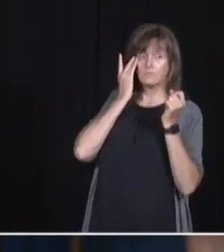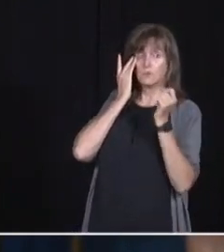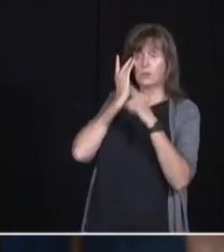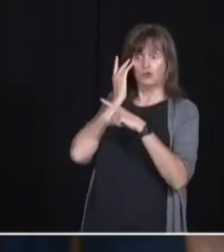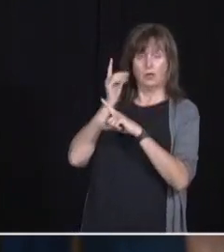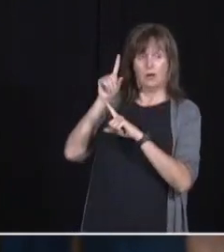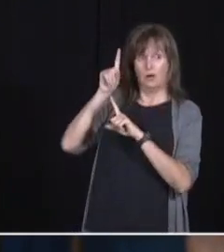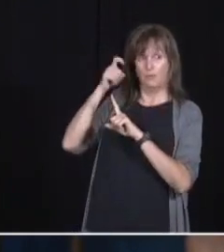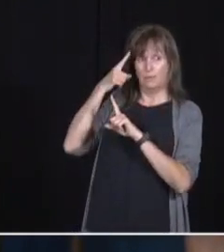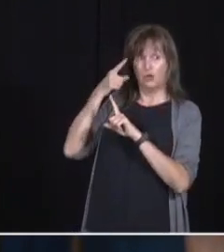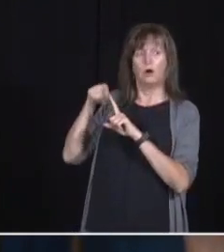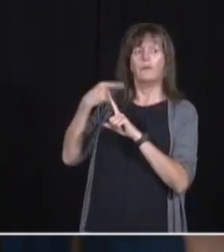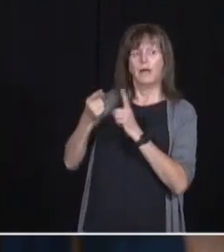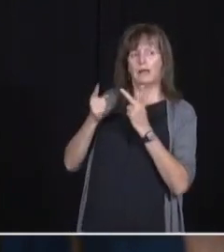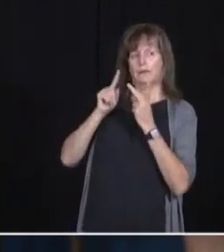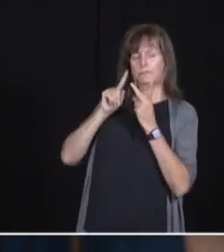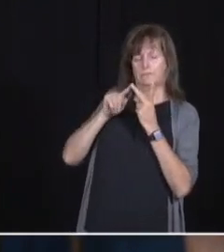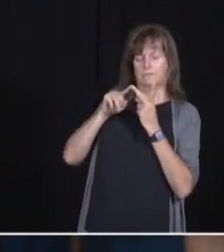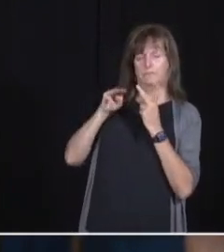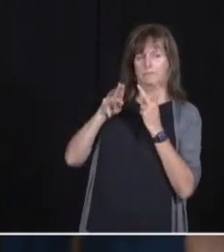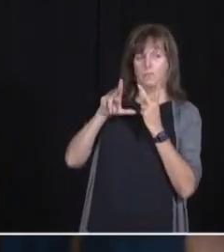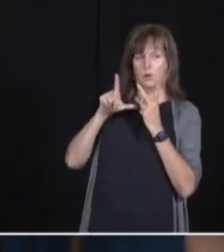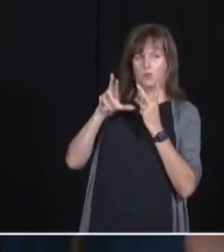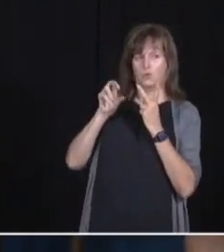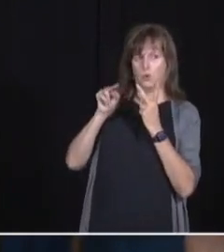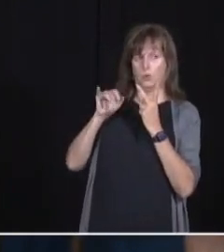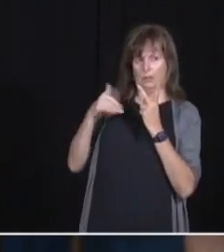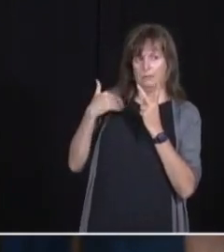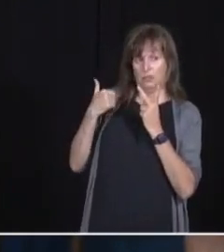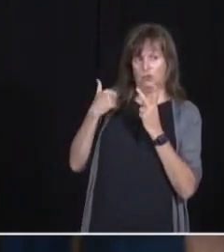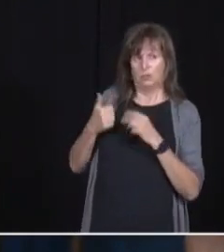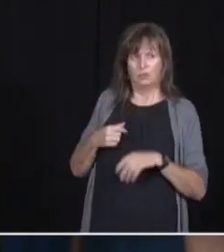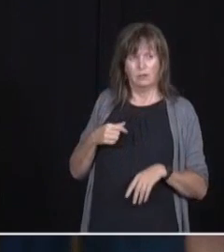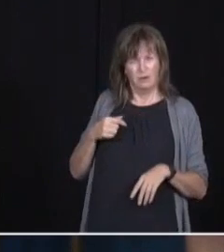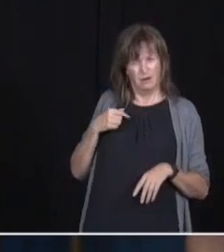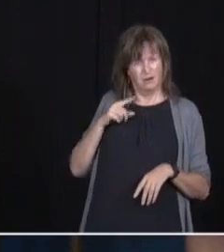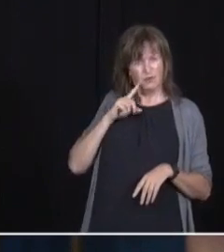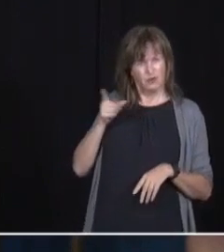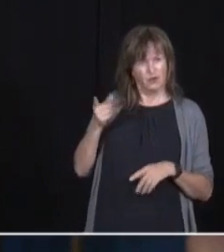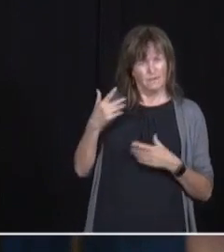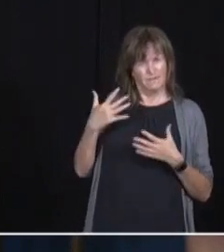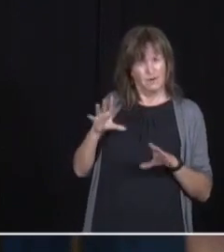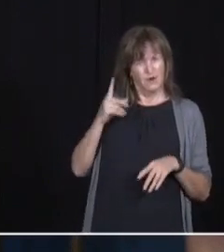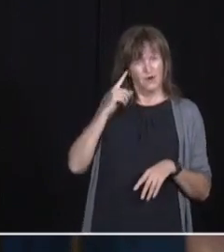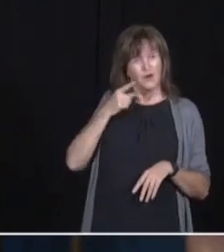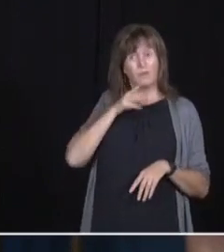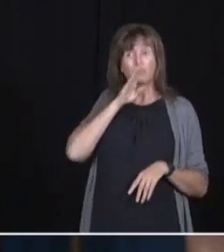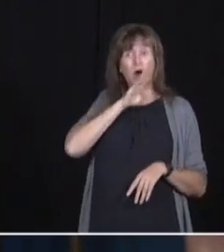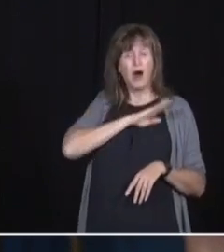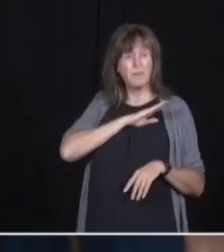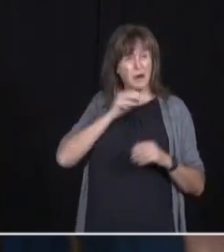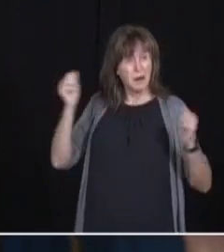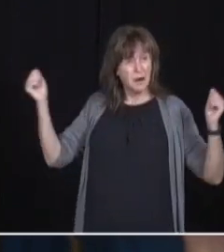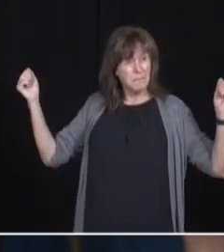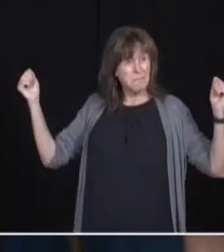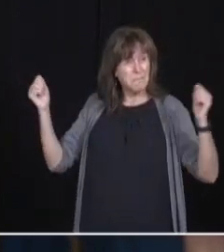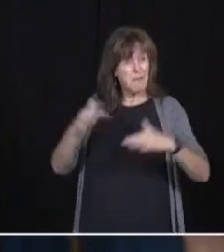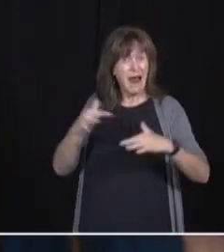Hi premier. I will start with a question for you and then for Minister Mulrooney. I am sure you've heard about the house party